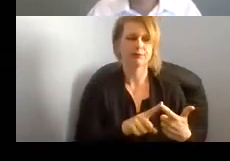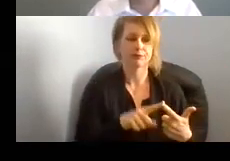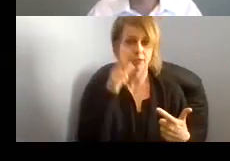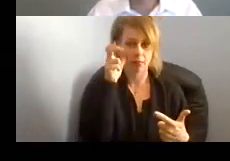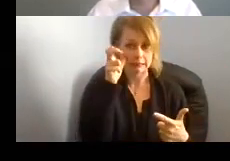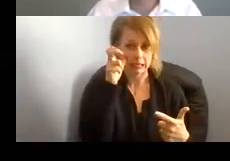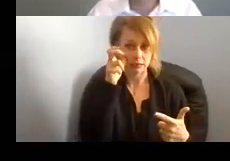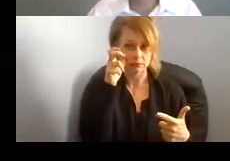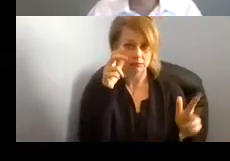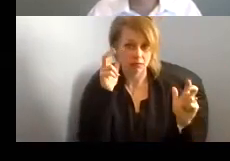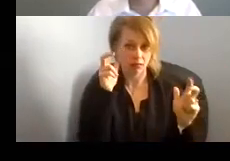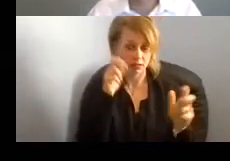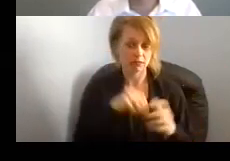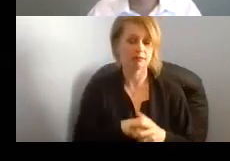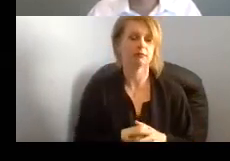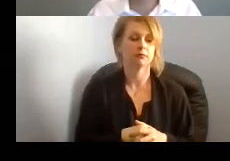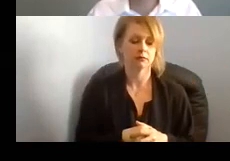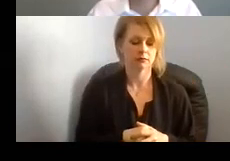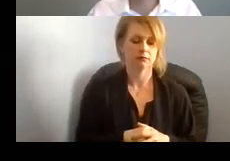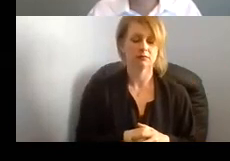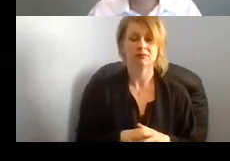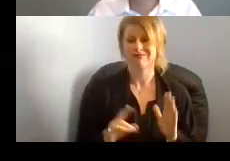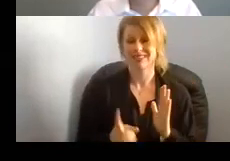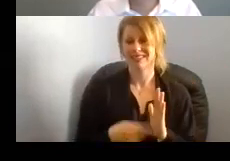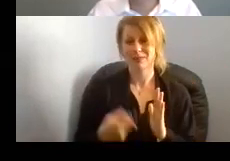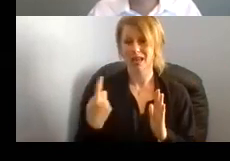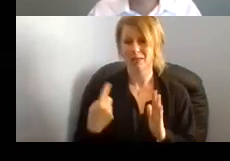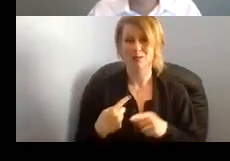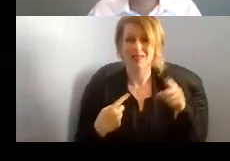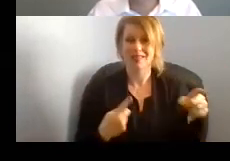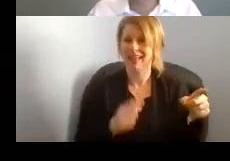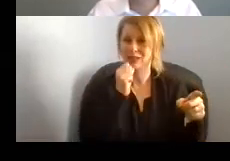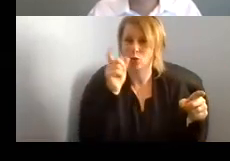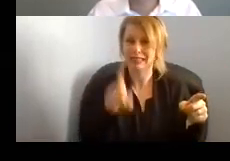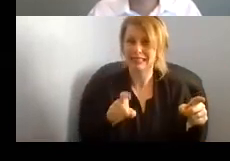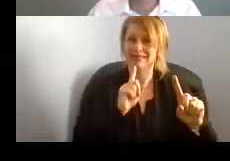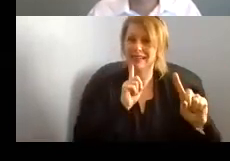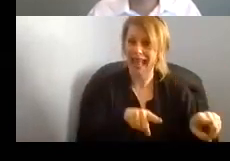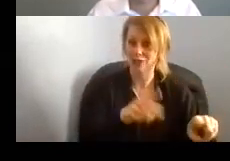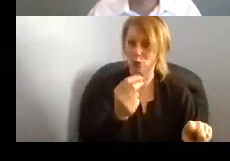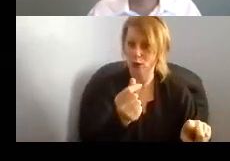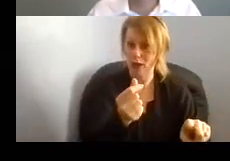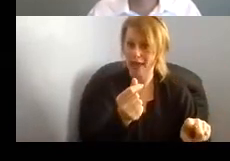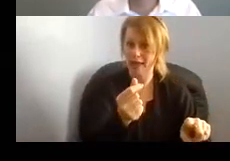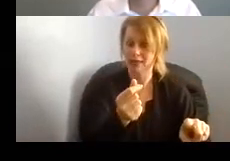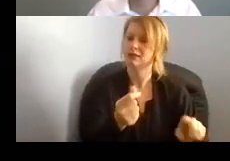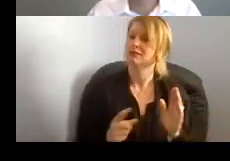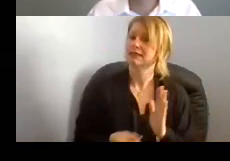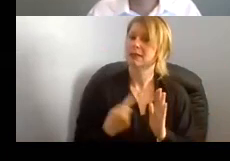And then also recognize sometimes children are not actually looking for answers to questions. They are rhetorical questions.